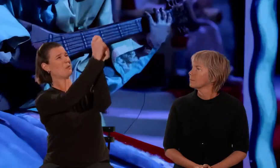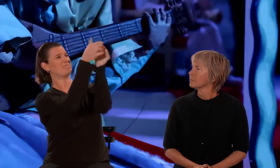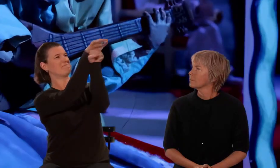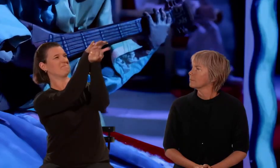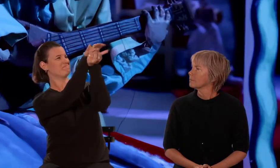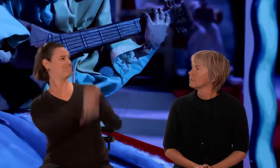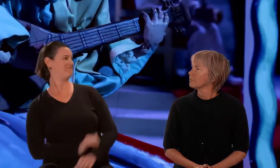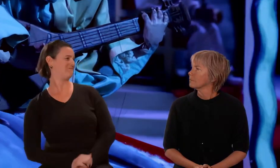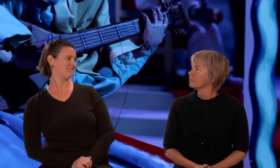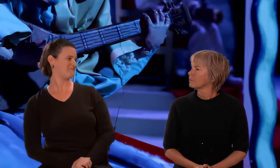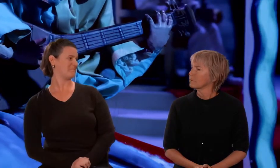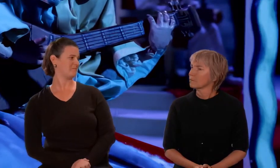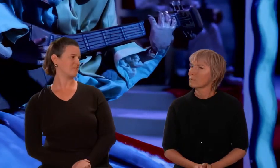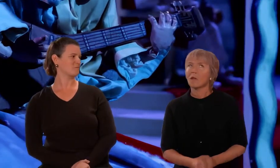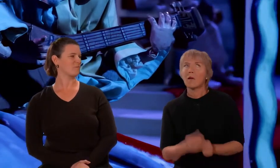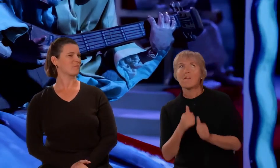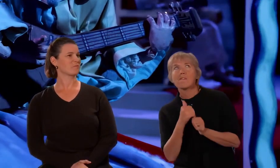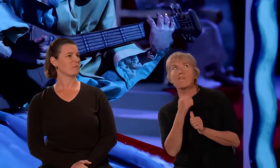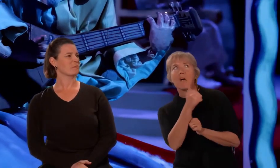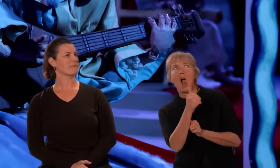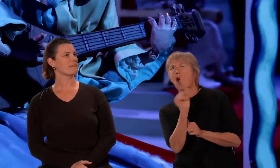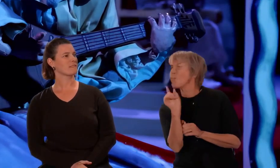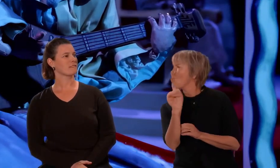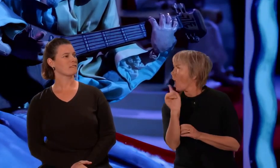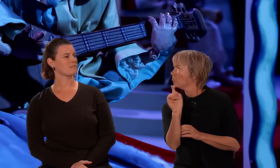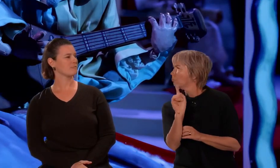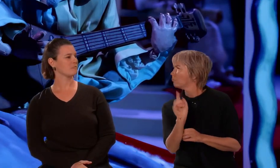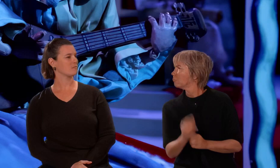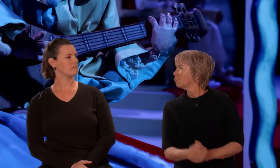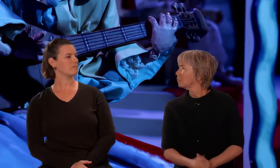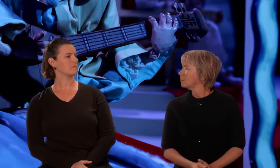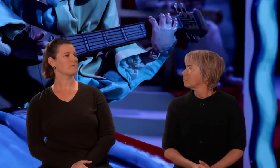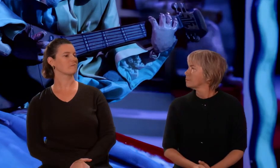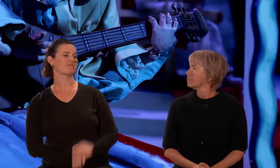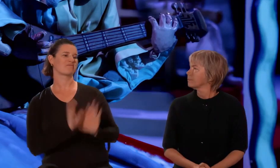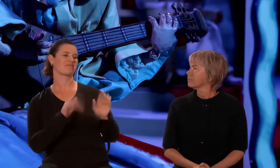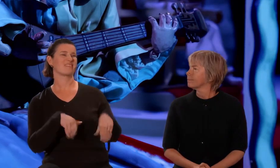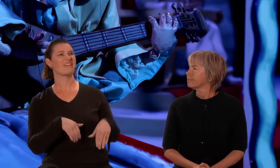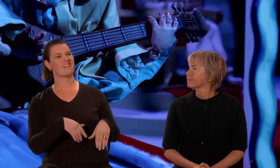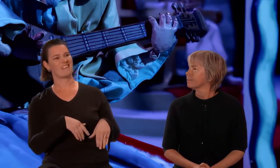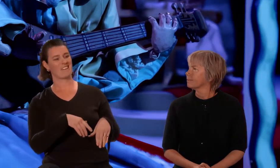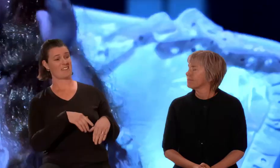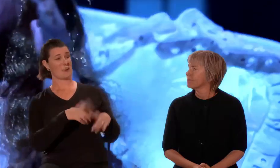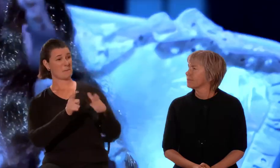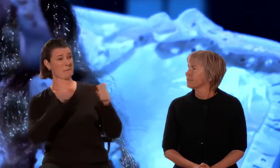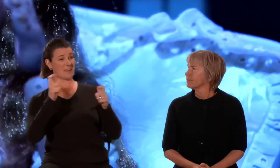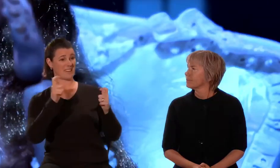[jester] And how far away is it, Princess? [Lenore] It's not as high as the big tree outside my window,